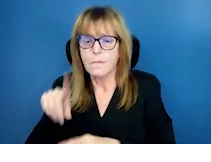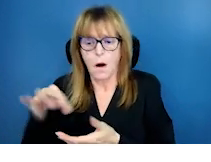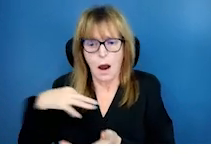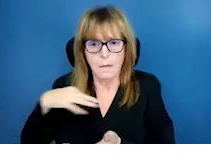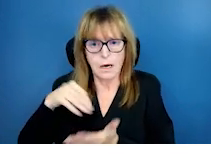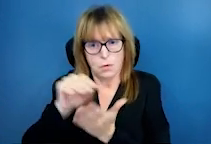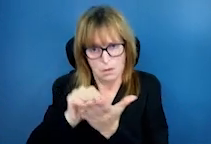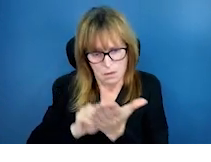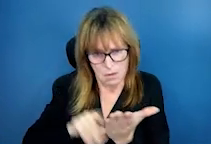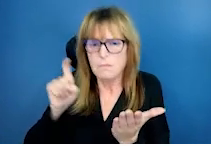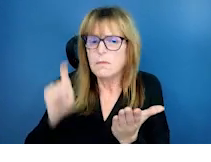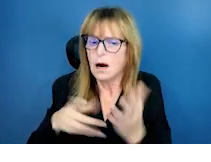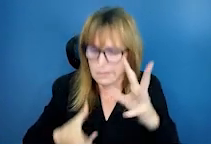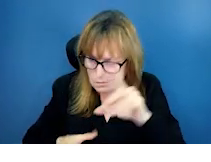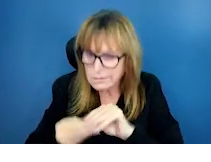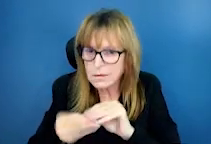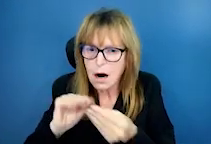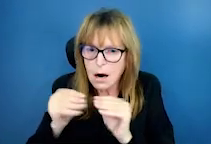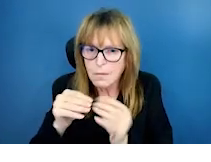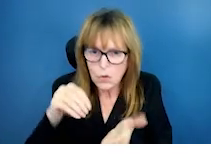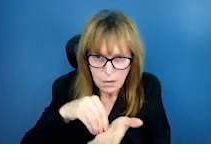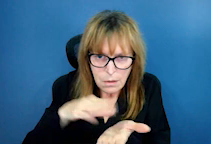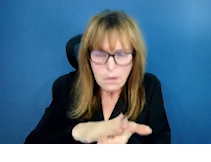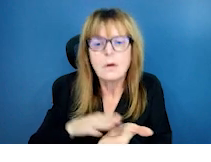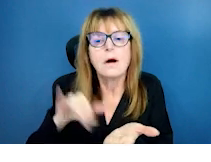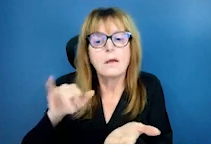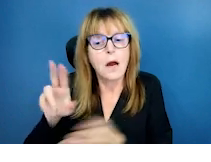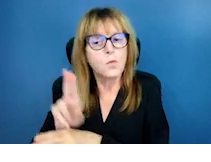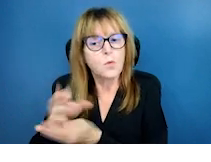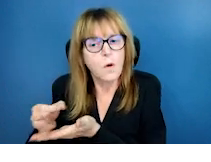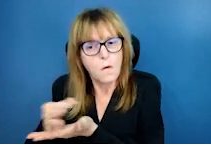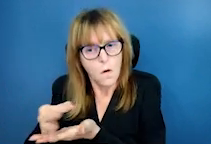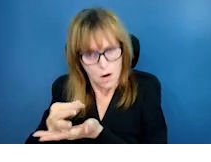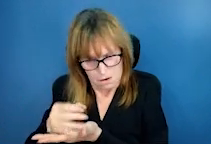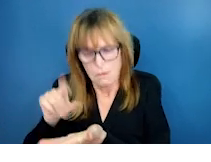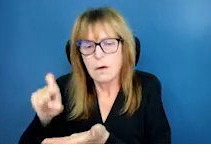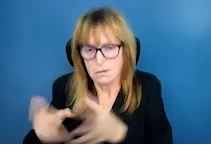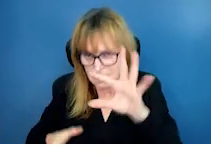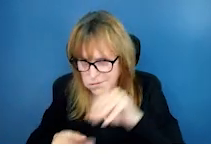track of what was filed. We will use the COIN to verify the number your organization